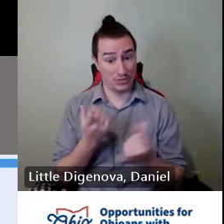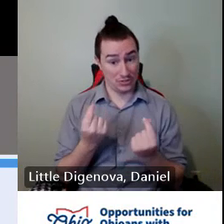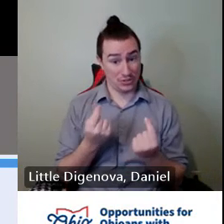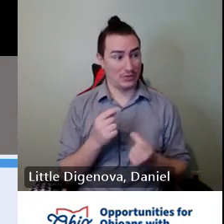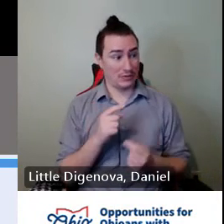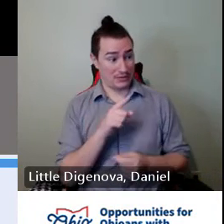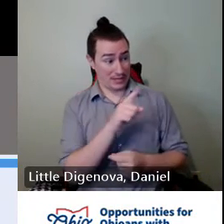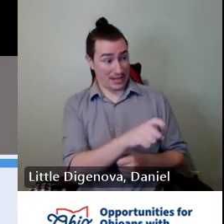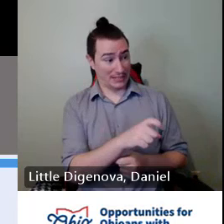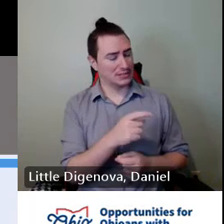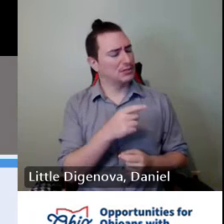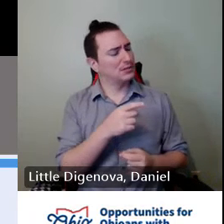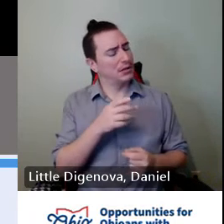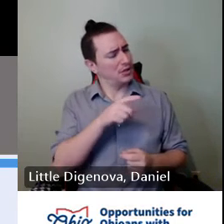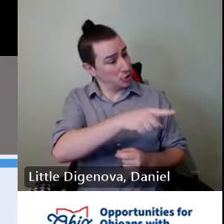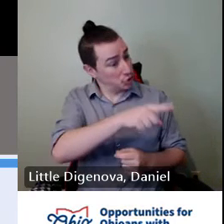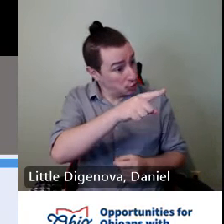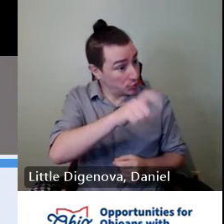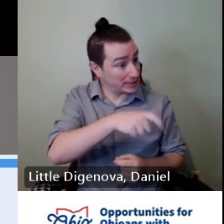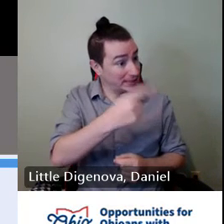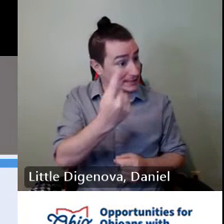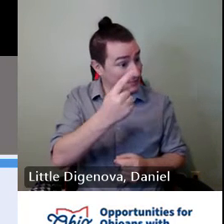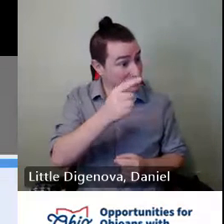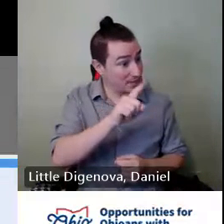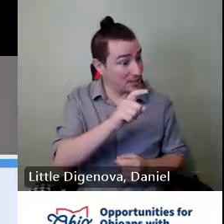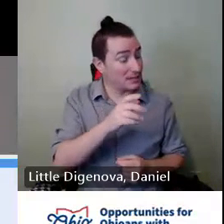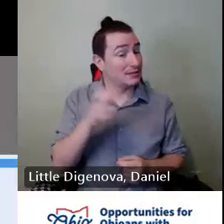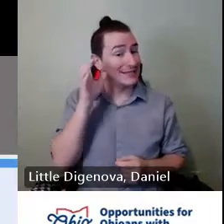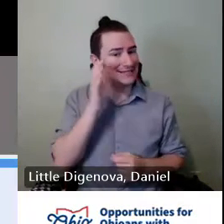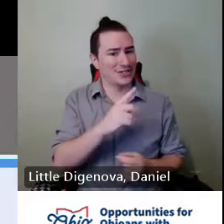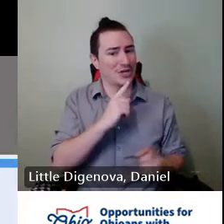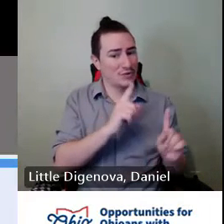listen to their response, and know when to refer them to HR to continue the conversation.